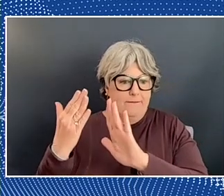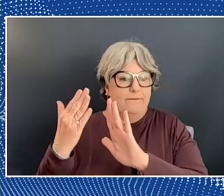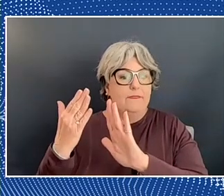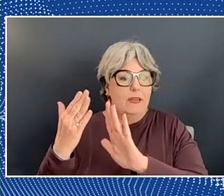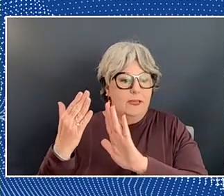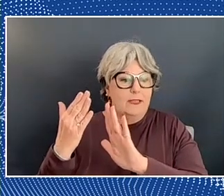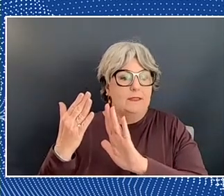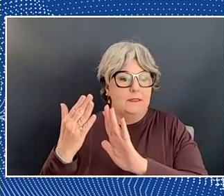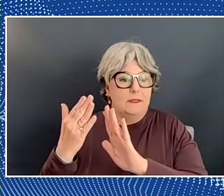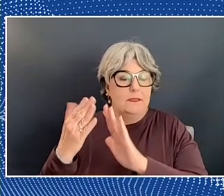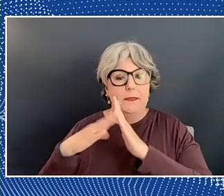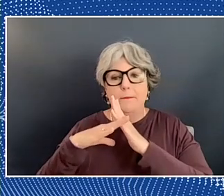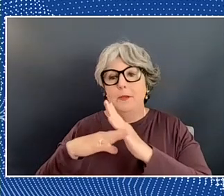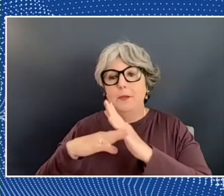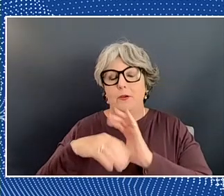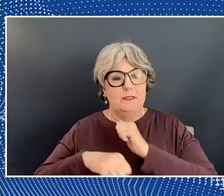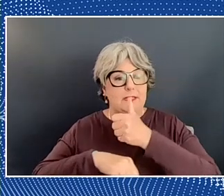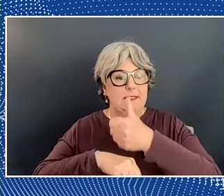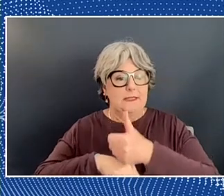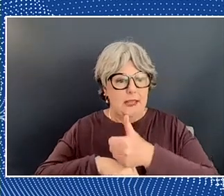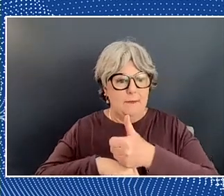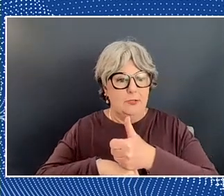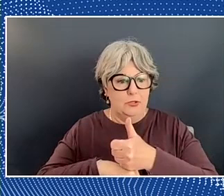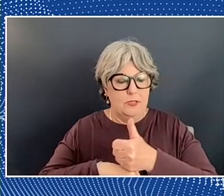establishing increasing my business line